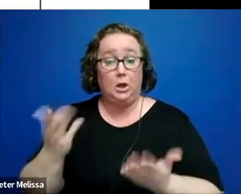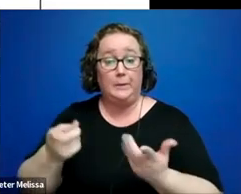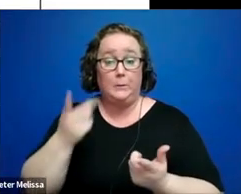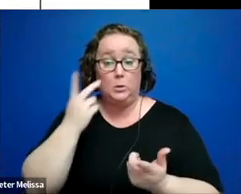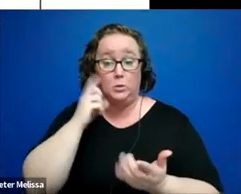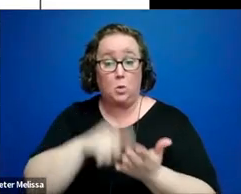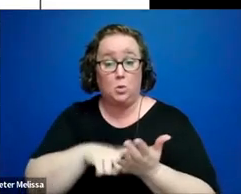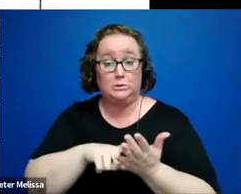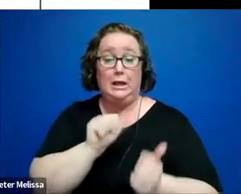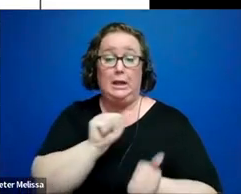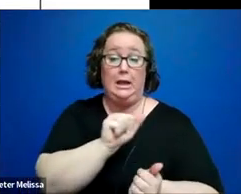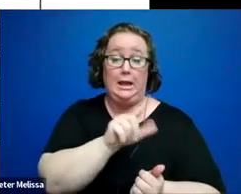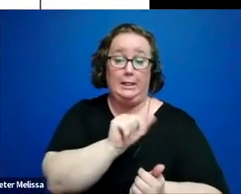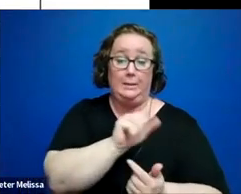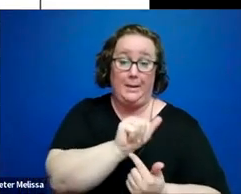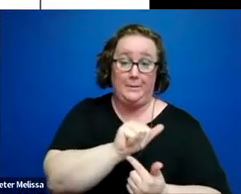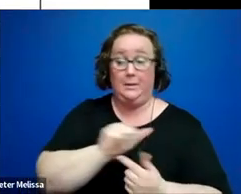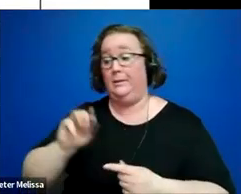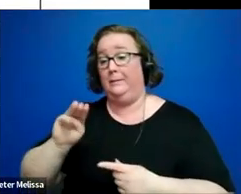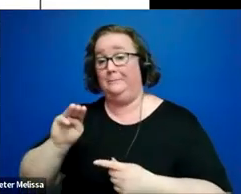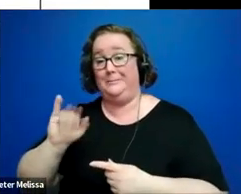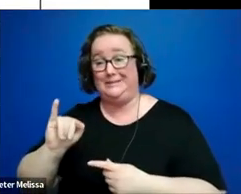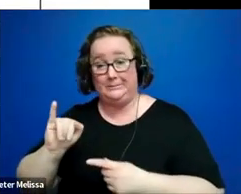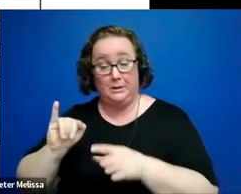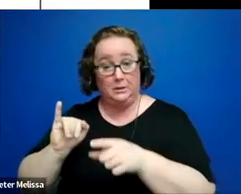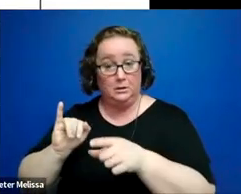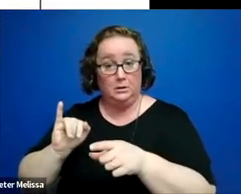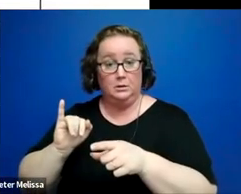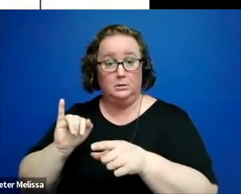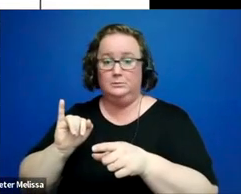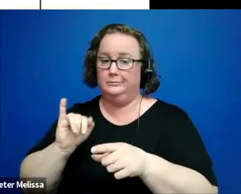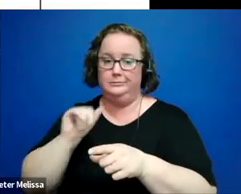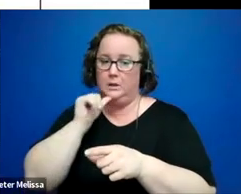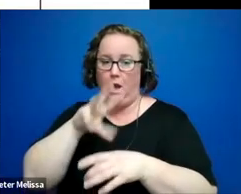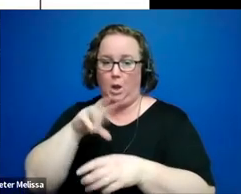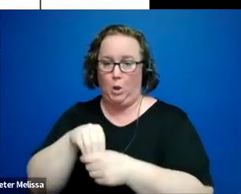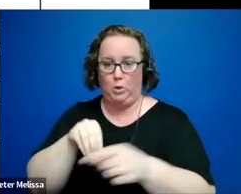Mississippi are excluded, and this is due to concerns with